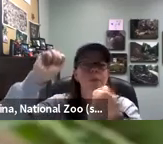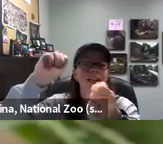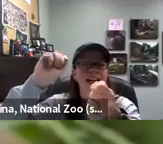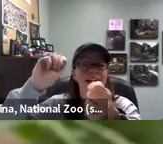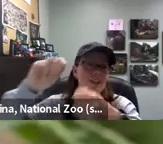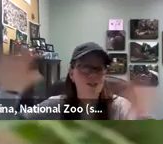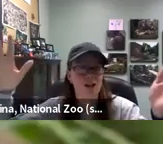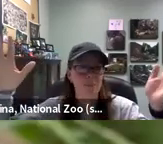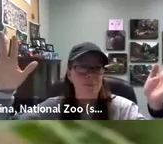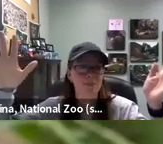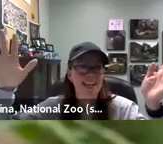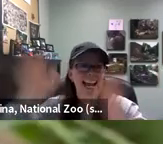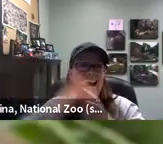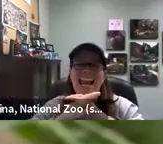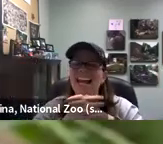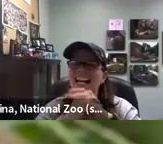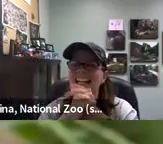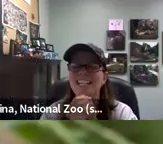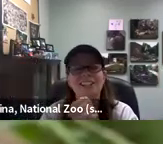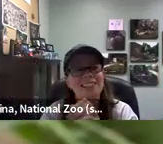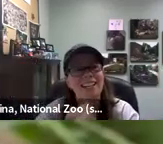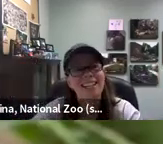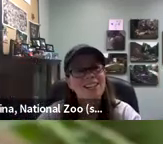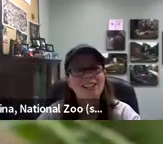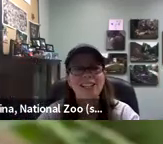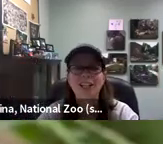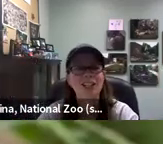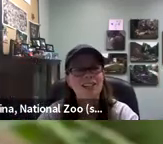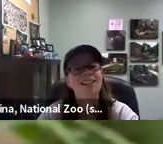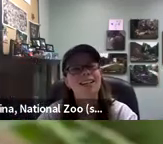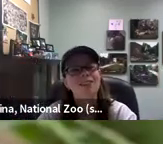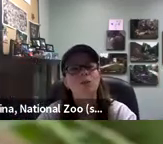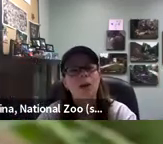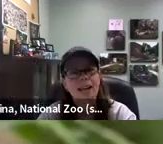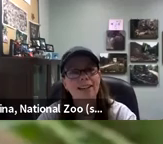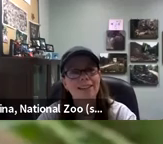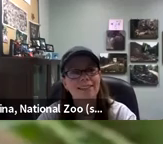them in half and drop them! And it's like... you know you- couldn't even